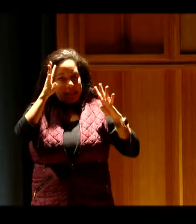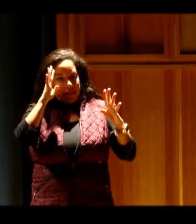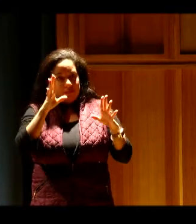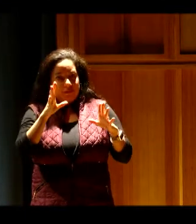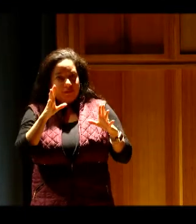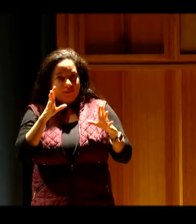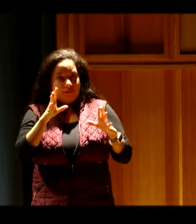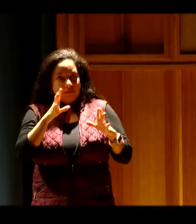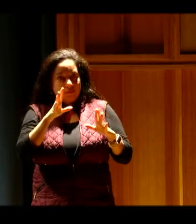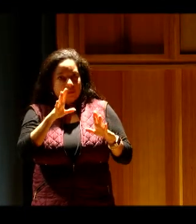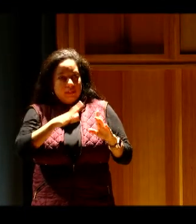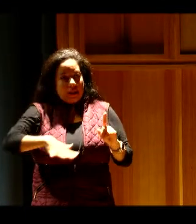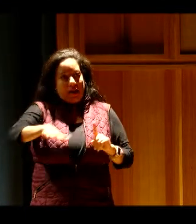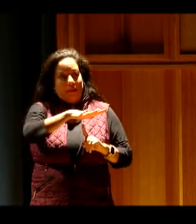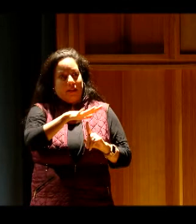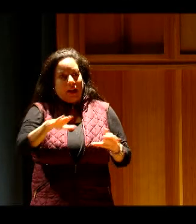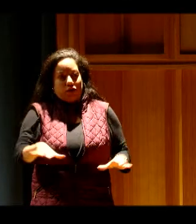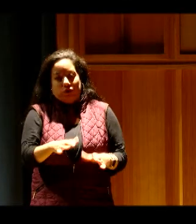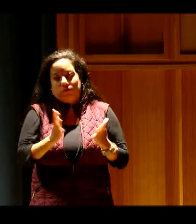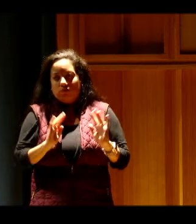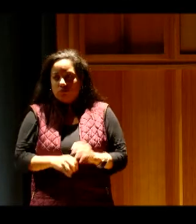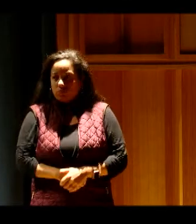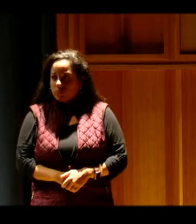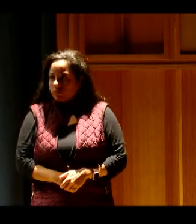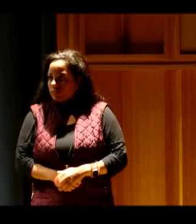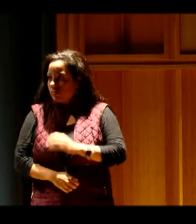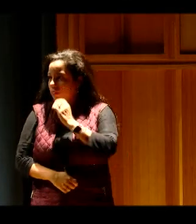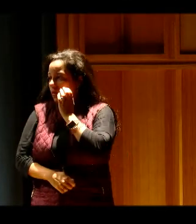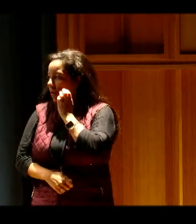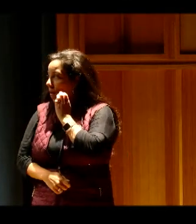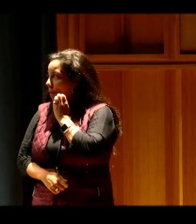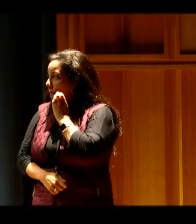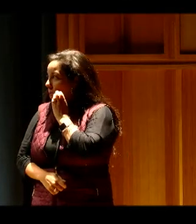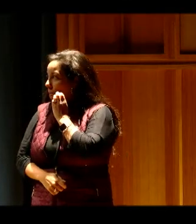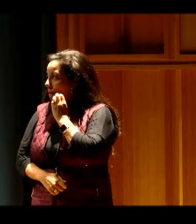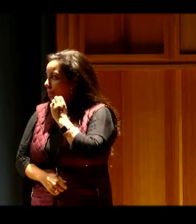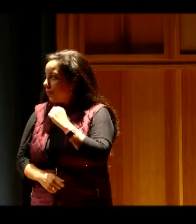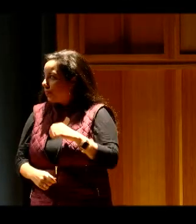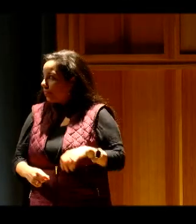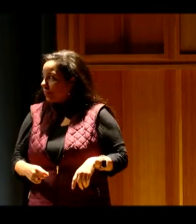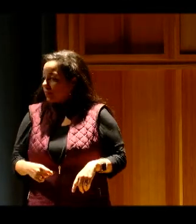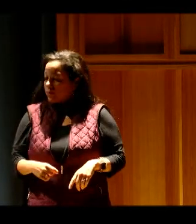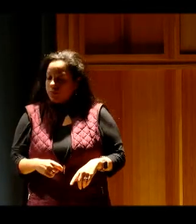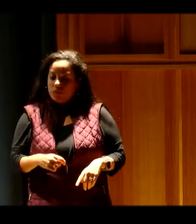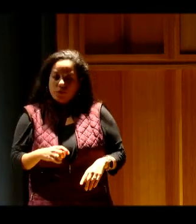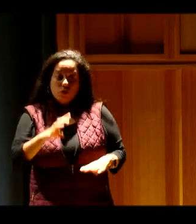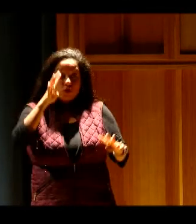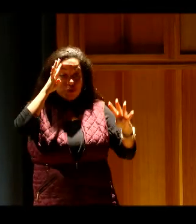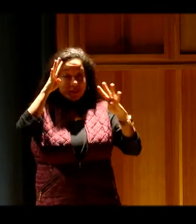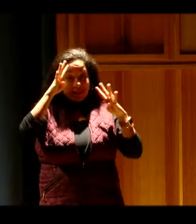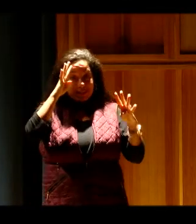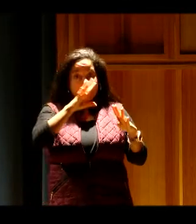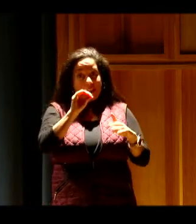We've always understood that the that creativity and culture really can power change in a different way.